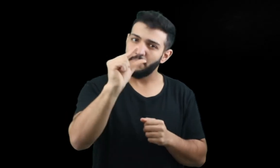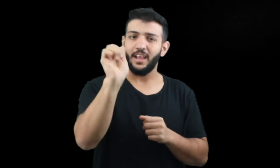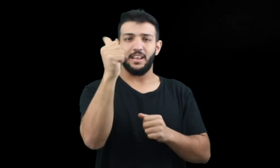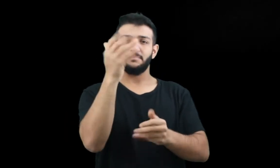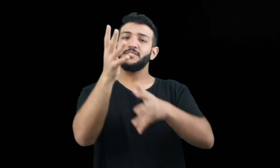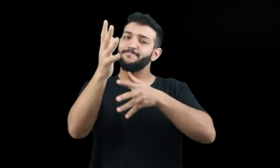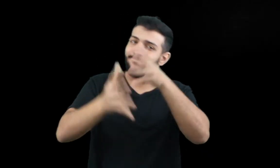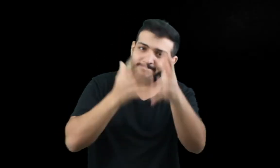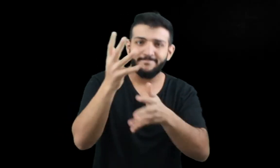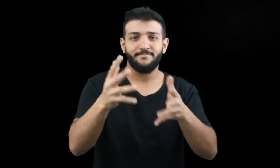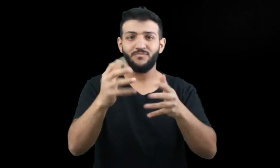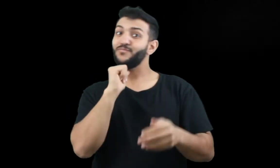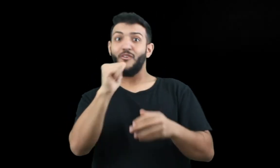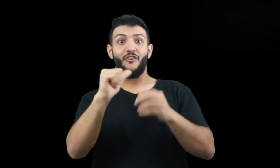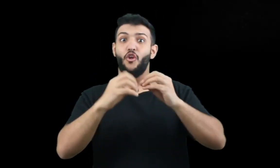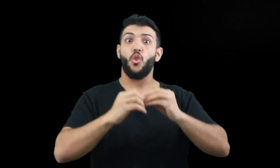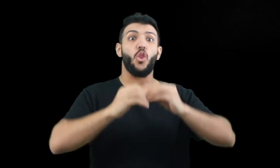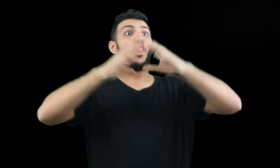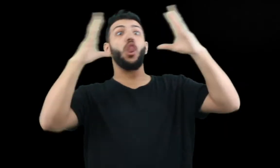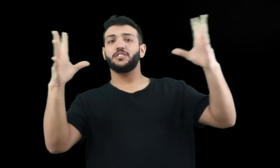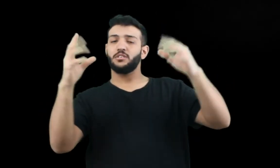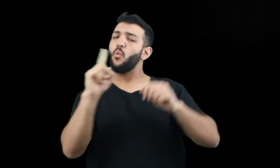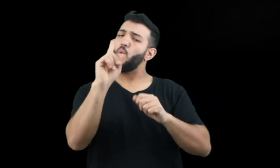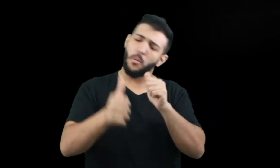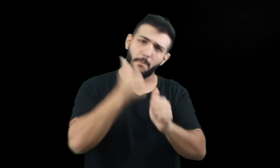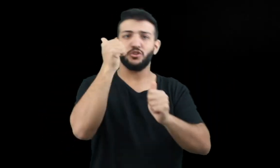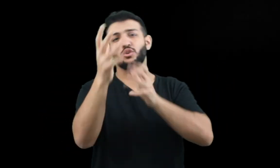Some 'home signs' and gestures was the extent of my communication.